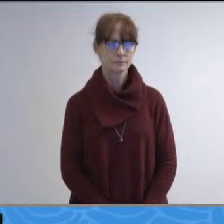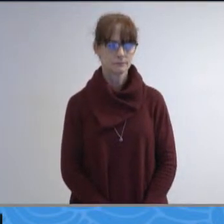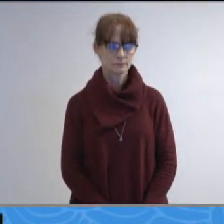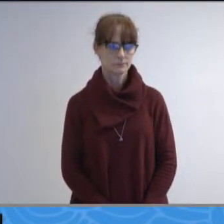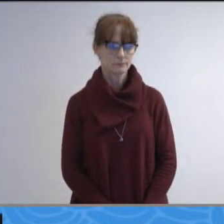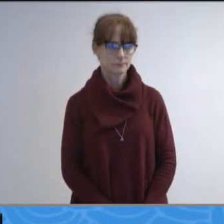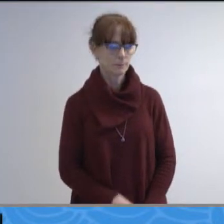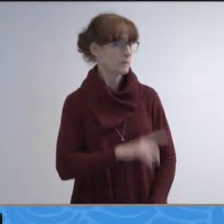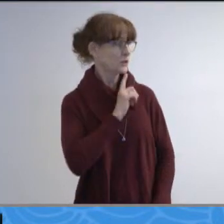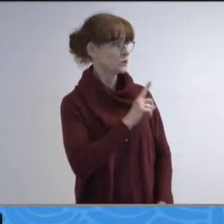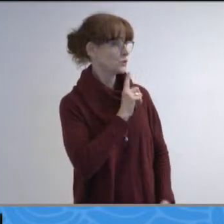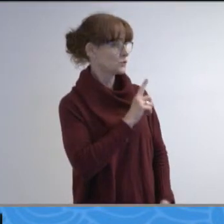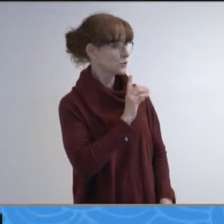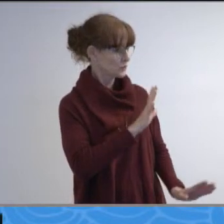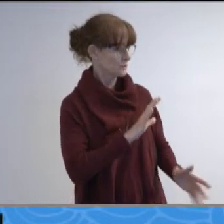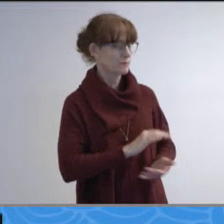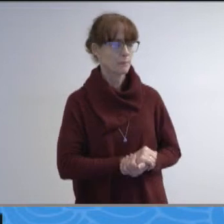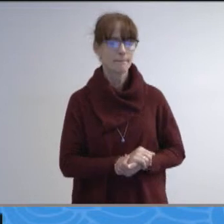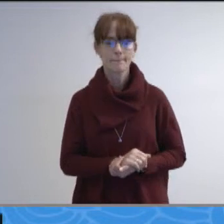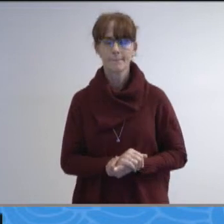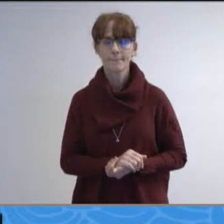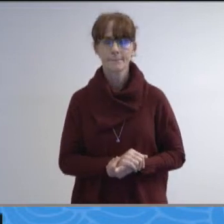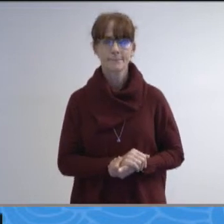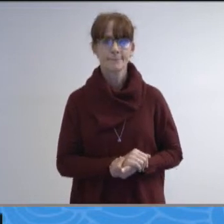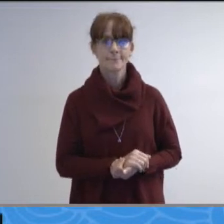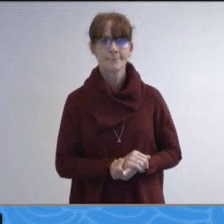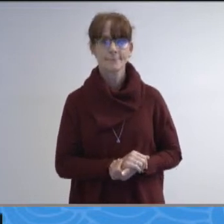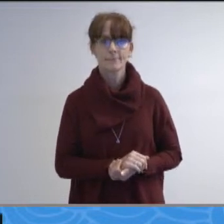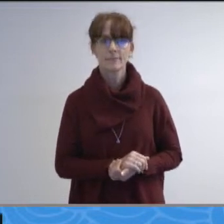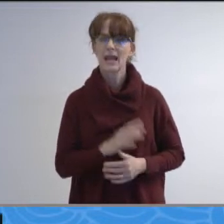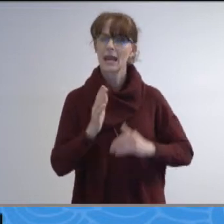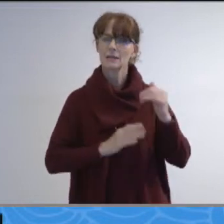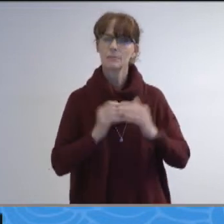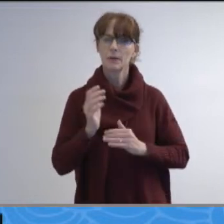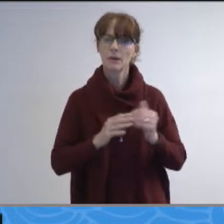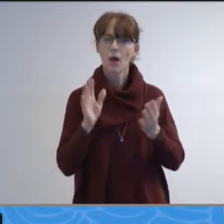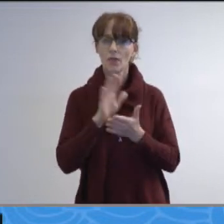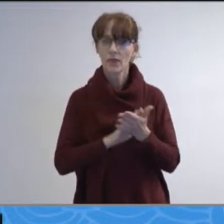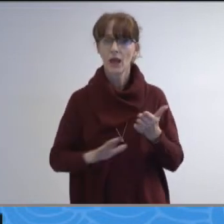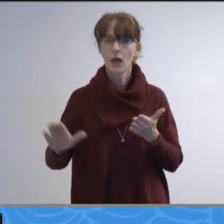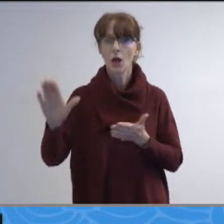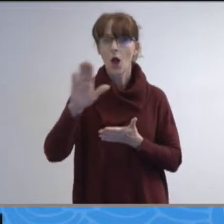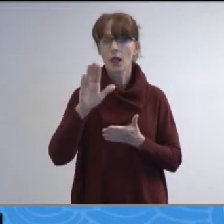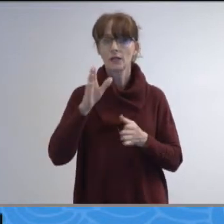Yes, absolutely. So it is again built on the college and career readiness standards